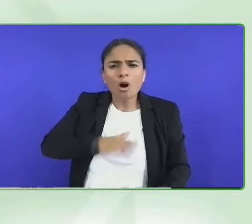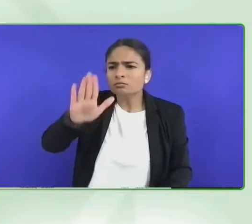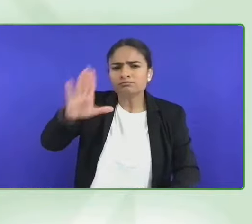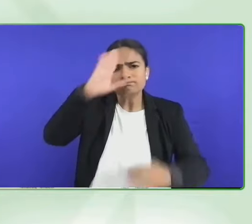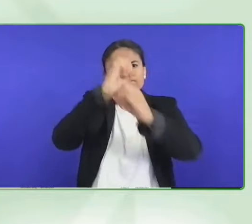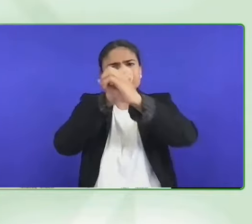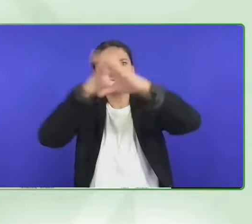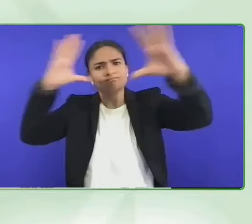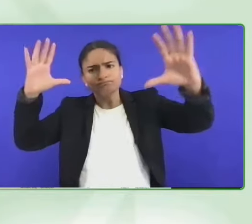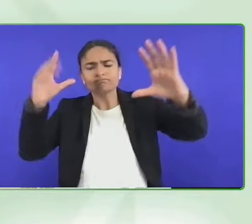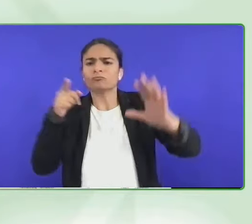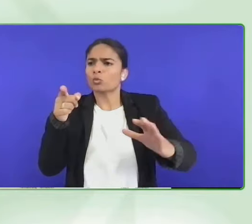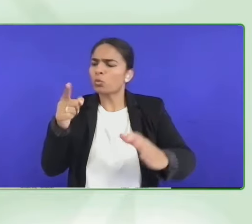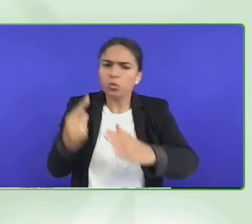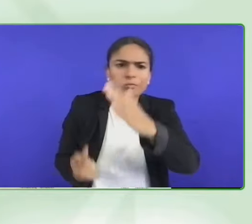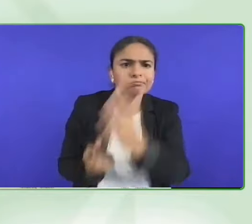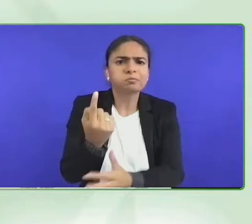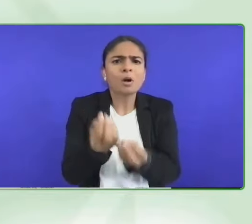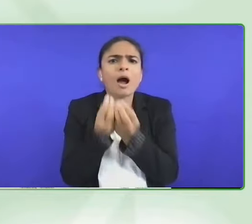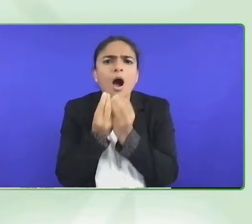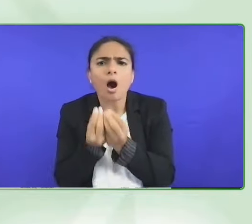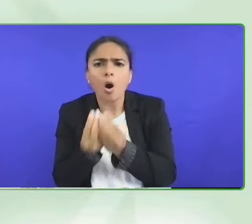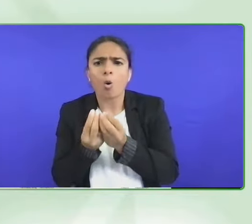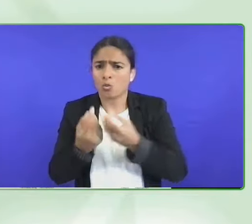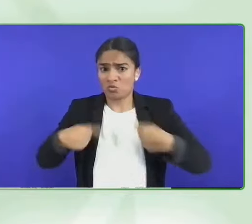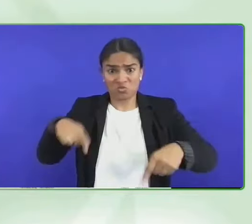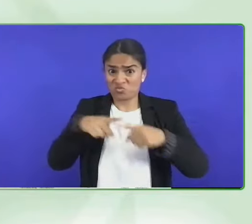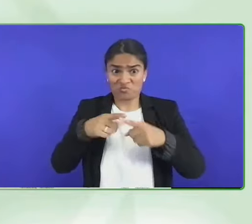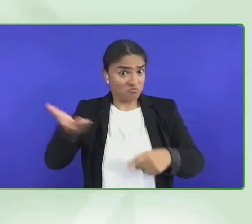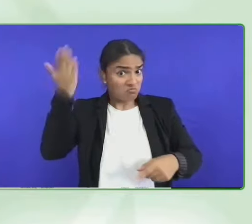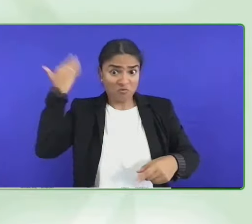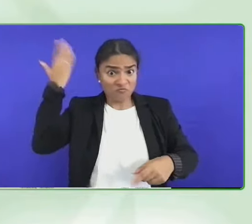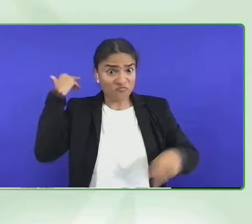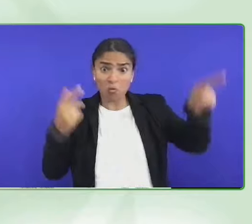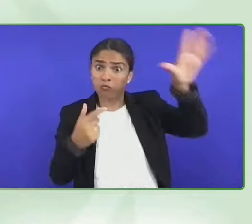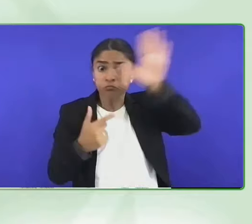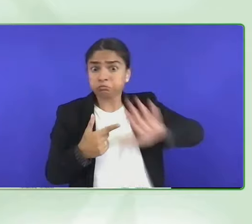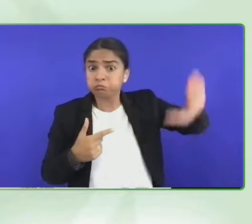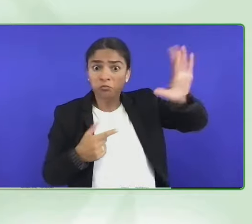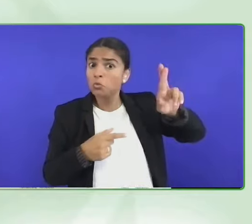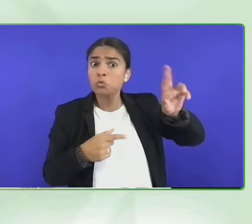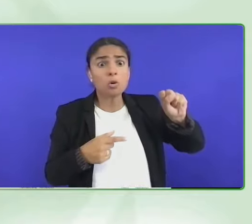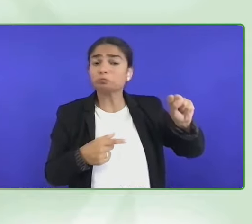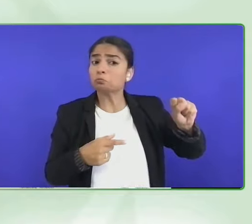My consultative practice is innovative impact and this is the place to connect with me.